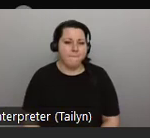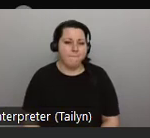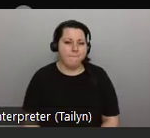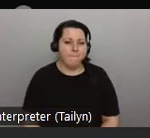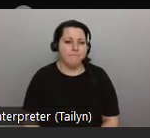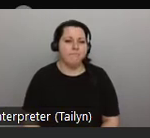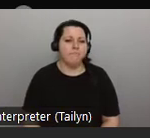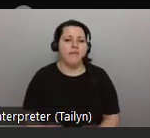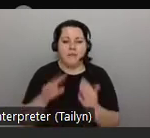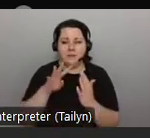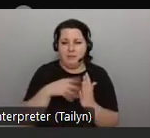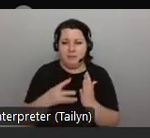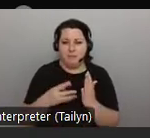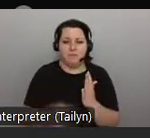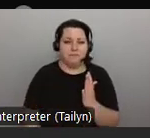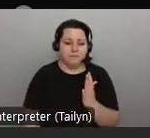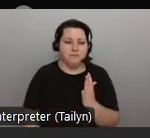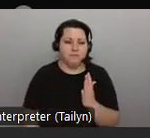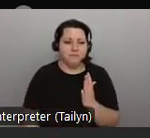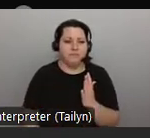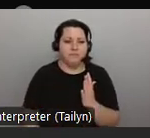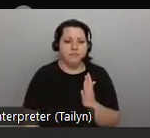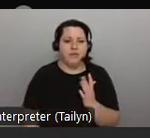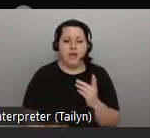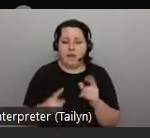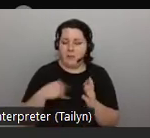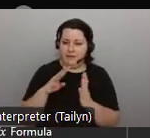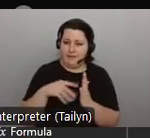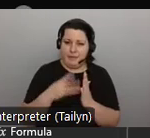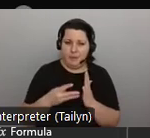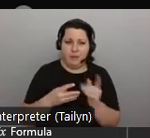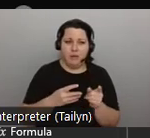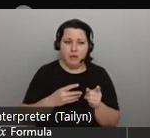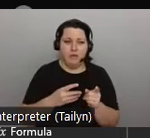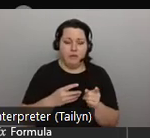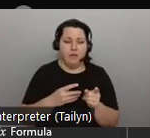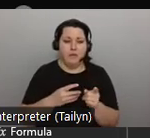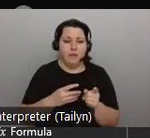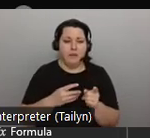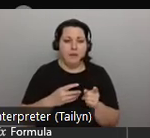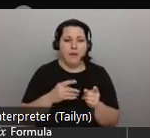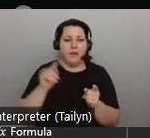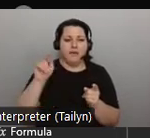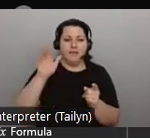to or even wants just to move past anything that isn't useful to them. Now, tables. When we have a table,